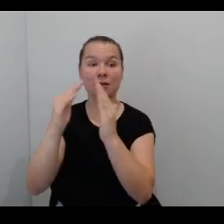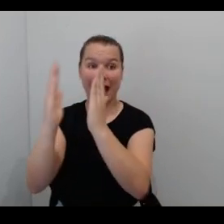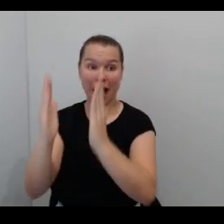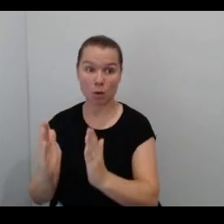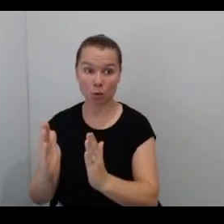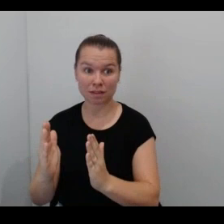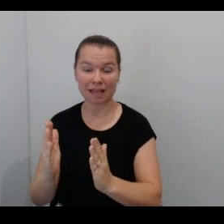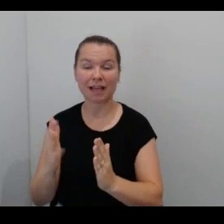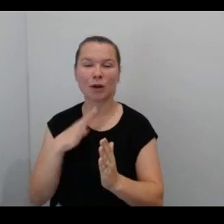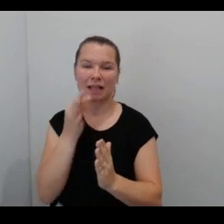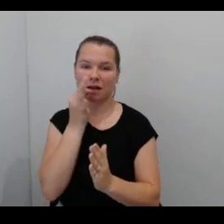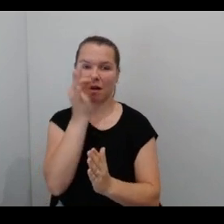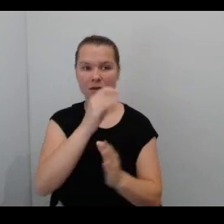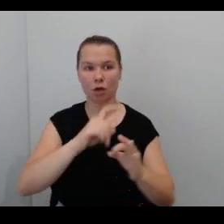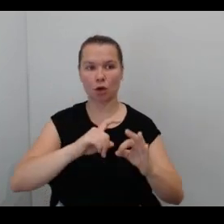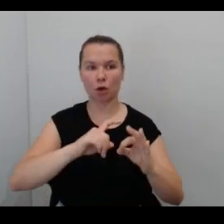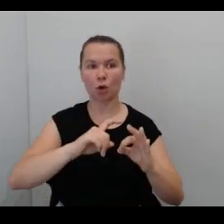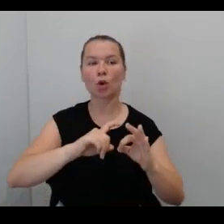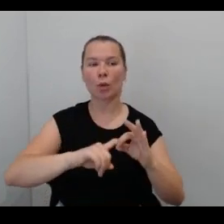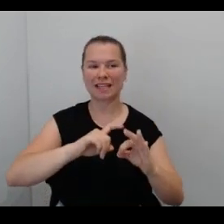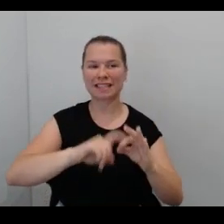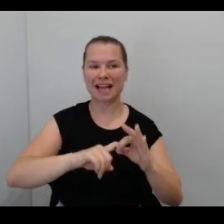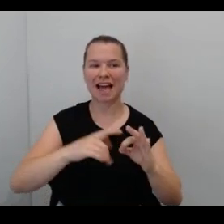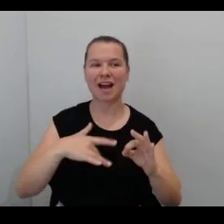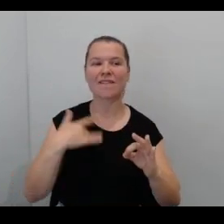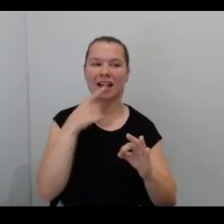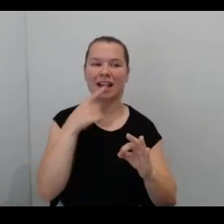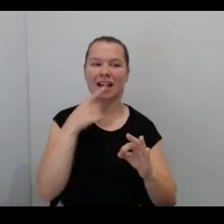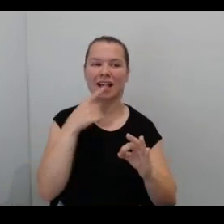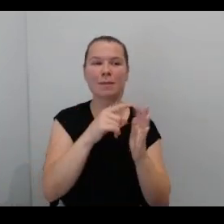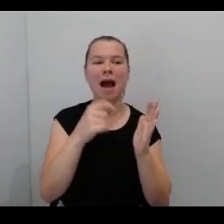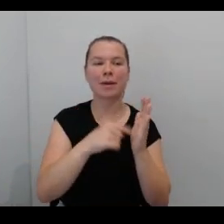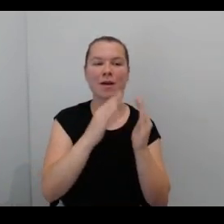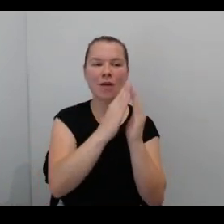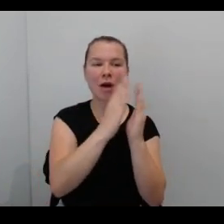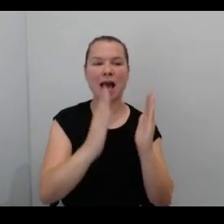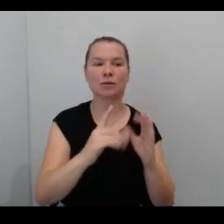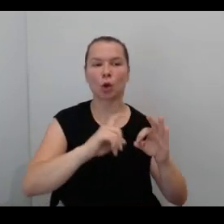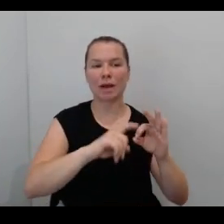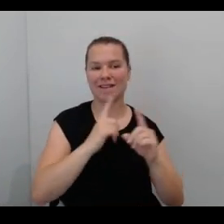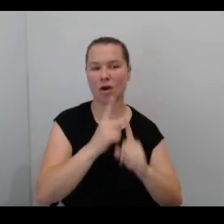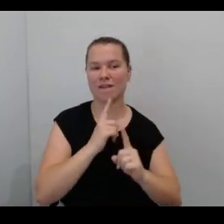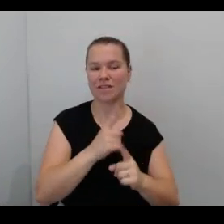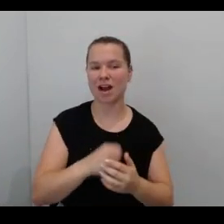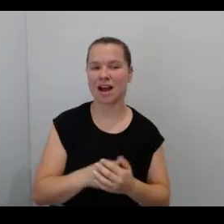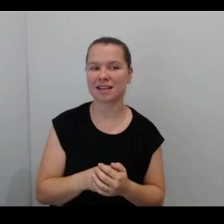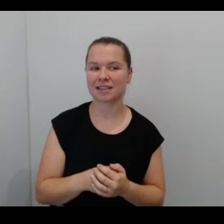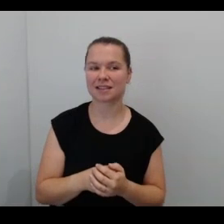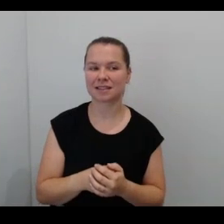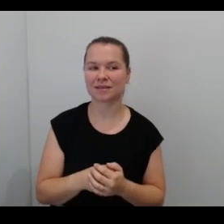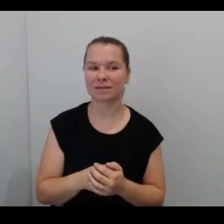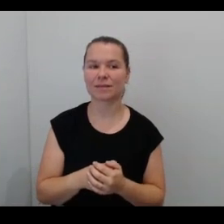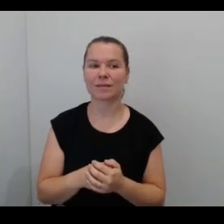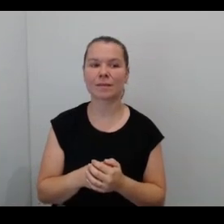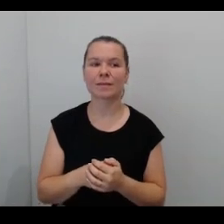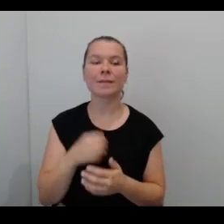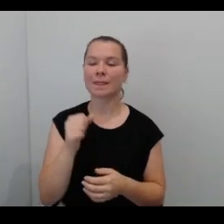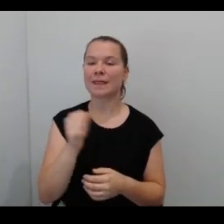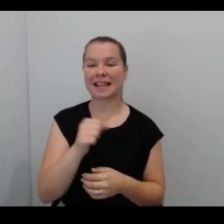that advice. Back to DB for credit. There's been a lot of work done in that space by a lot of lenders, hasn't there?